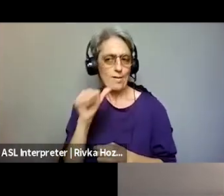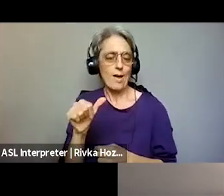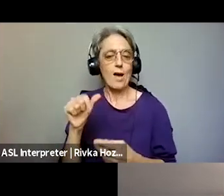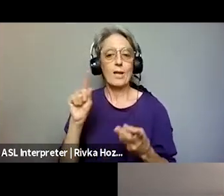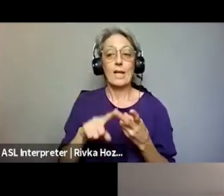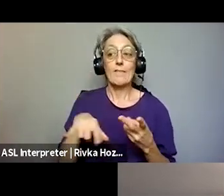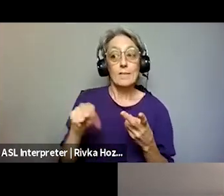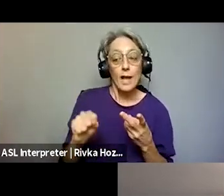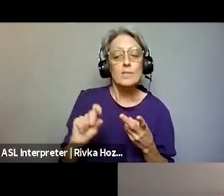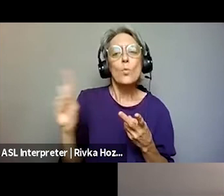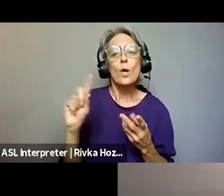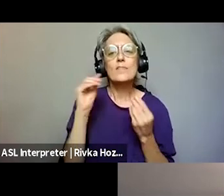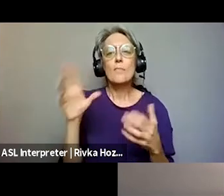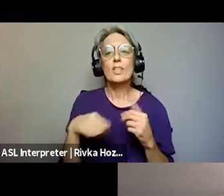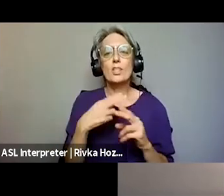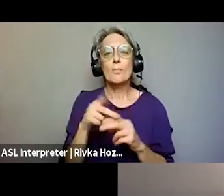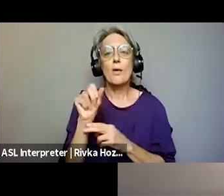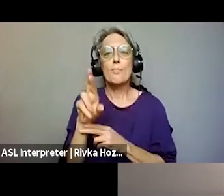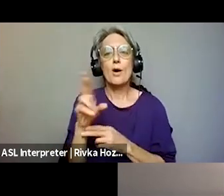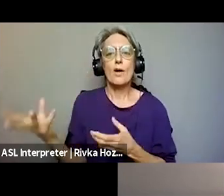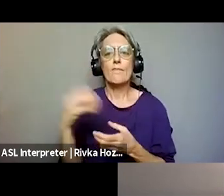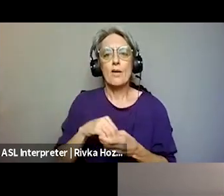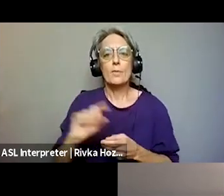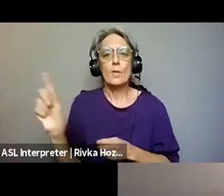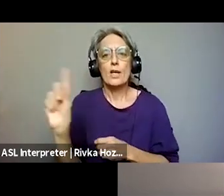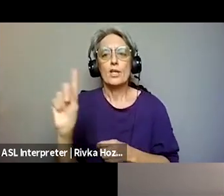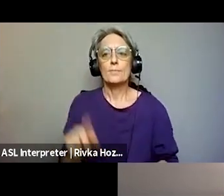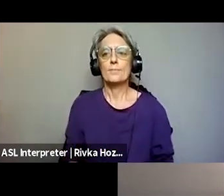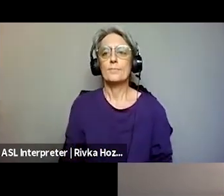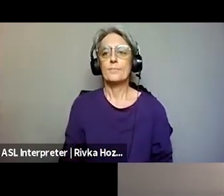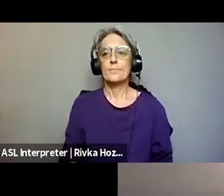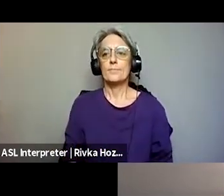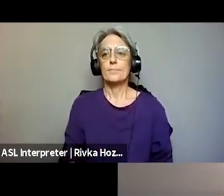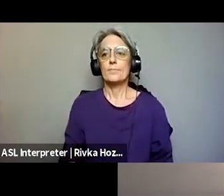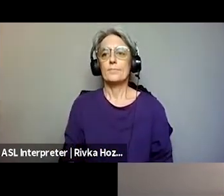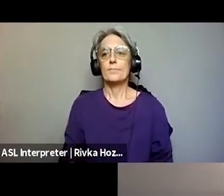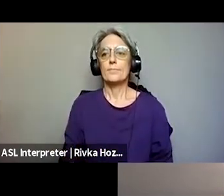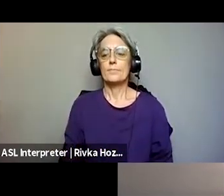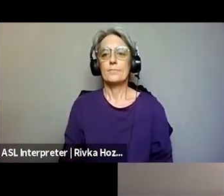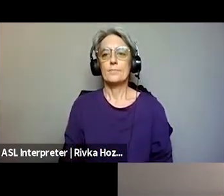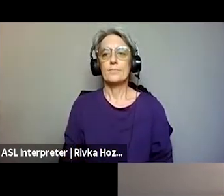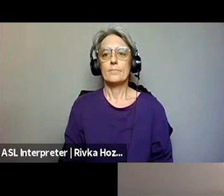about those efforts? >> [DR.